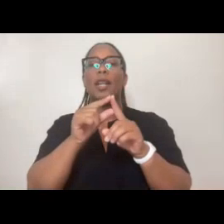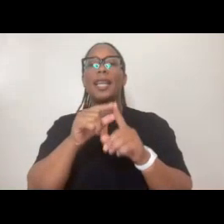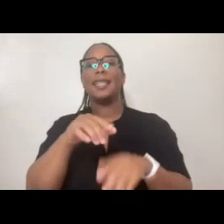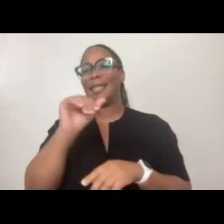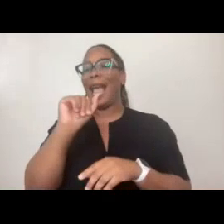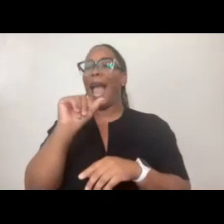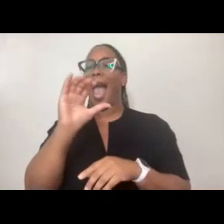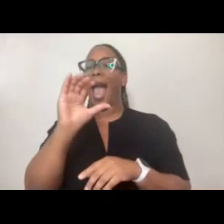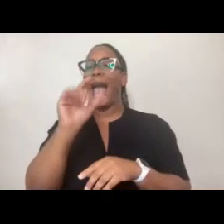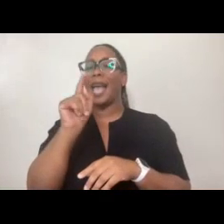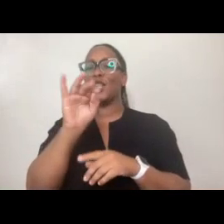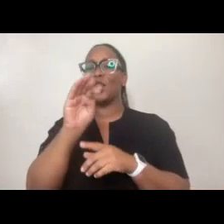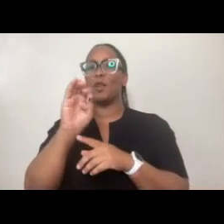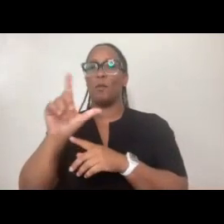Ideas for our work ahead?